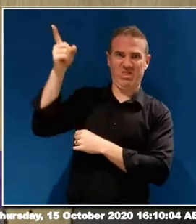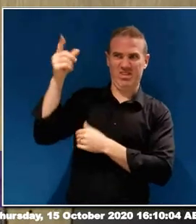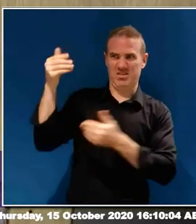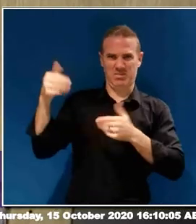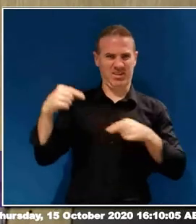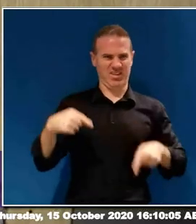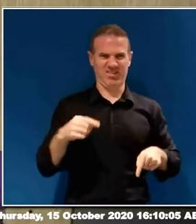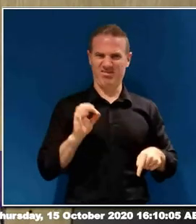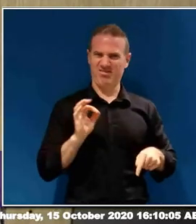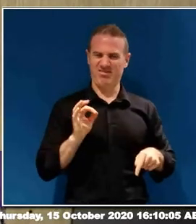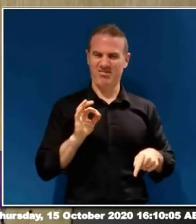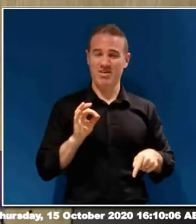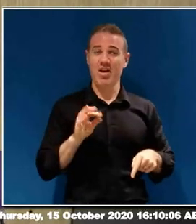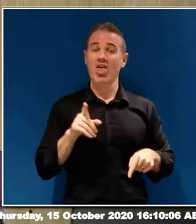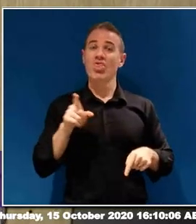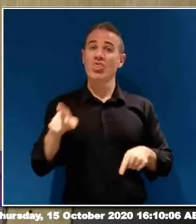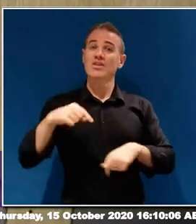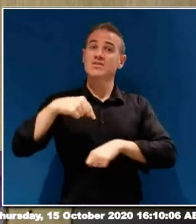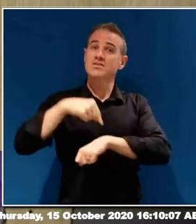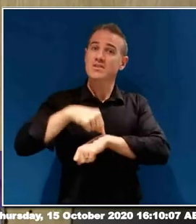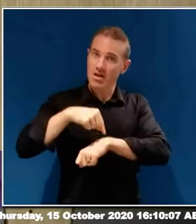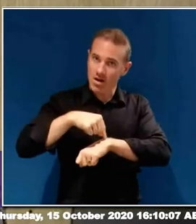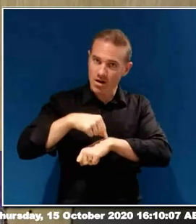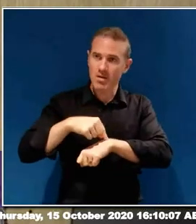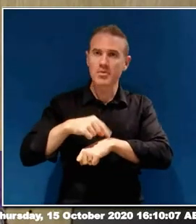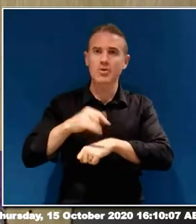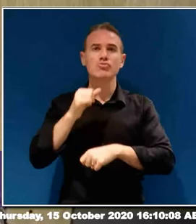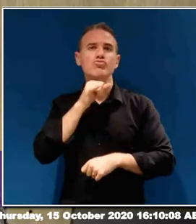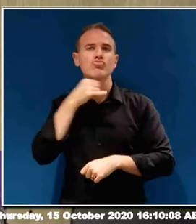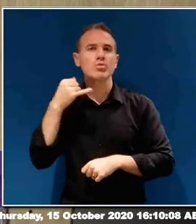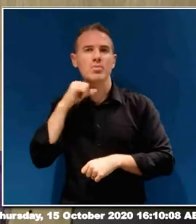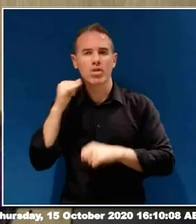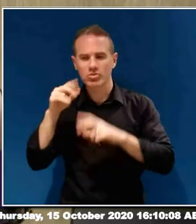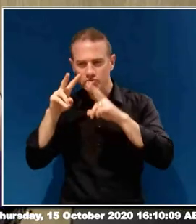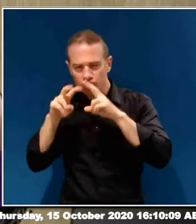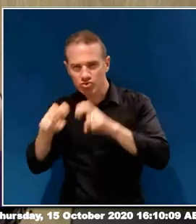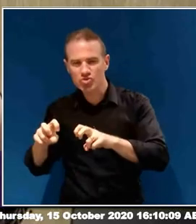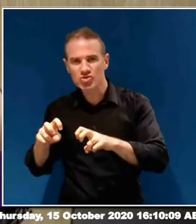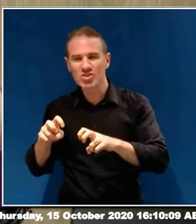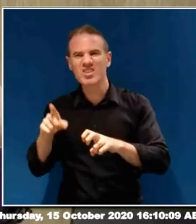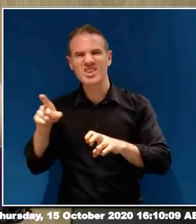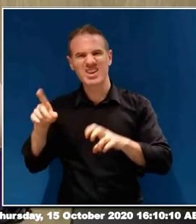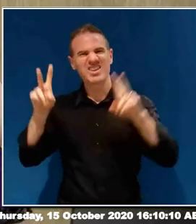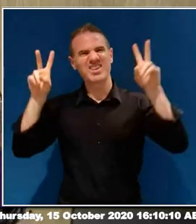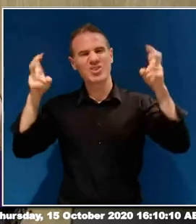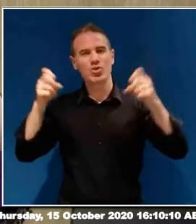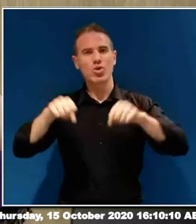criminology, which was this broken windows theory, which was, look, if you manage